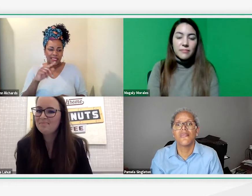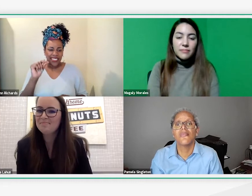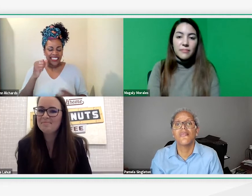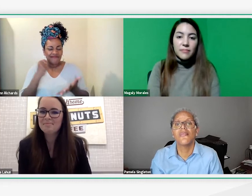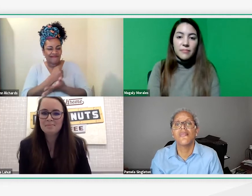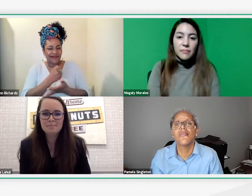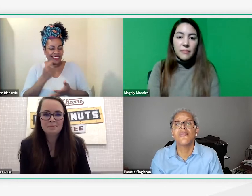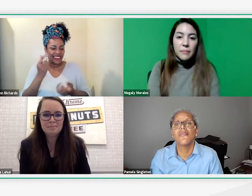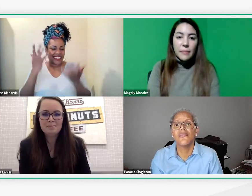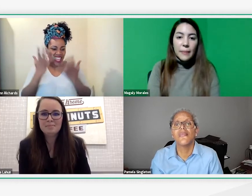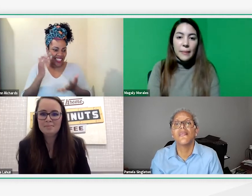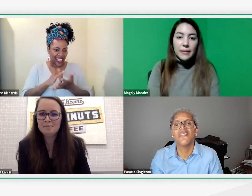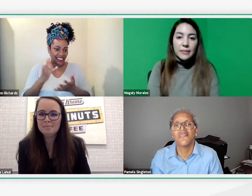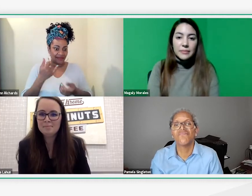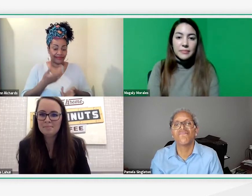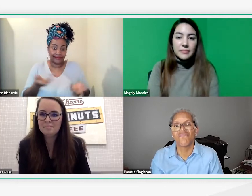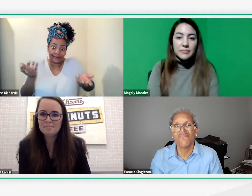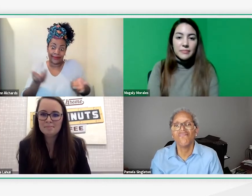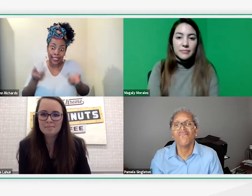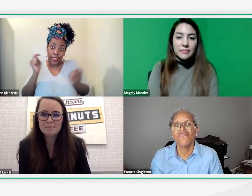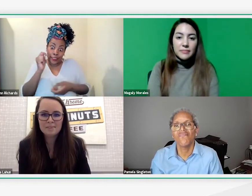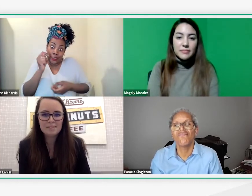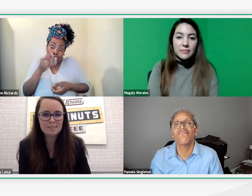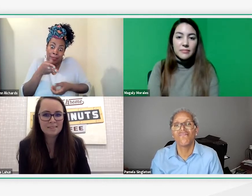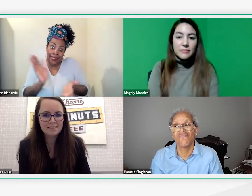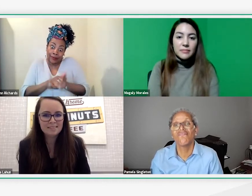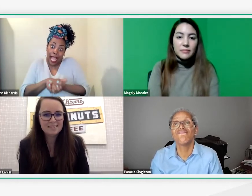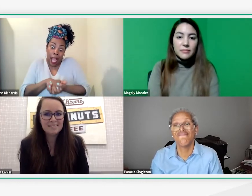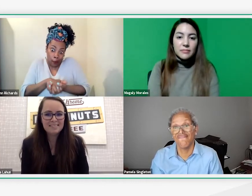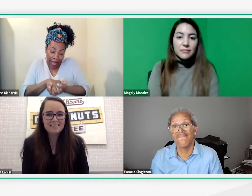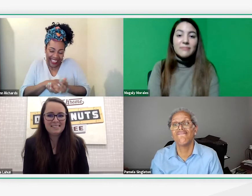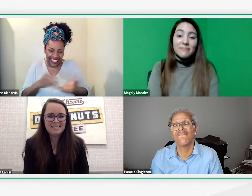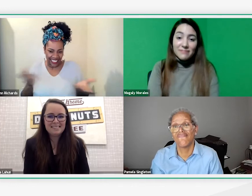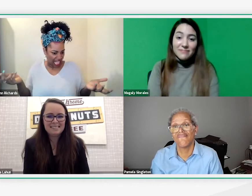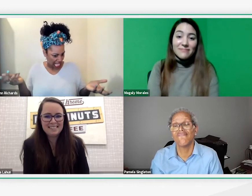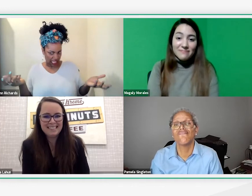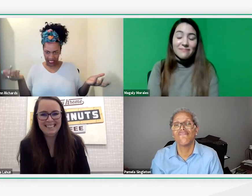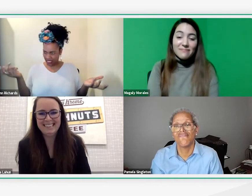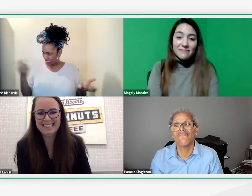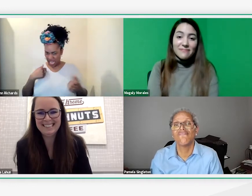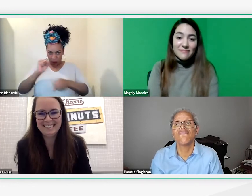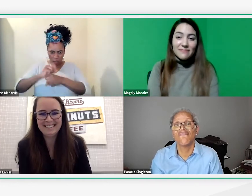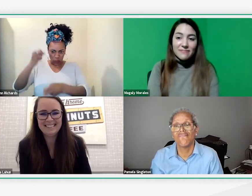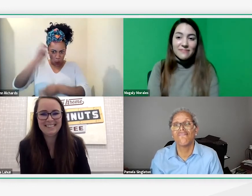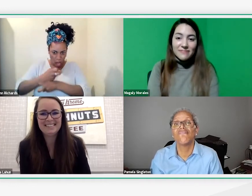OK, thank you. It's a little bit like, 'Well, too bad.' You know, it is what it is.